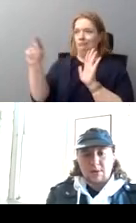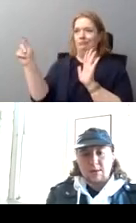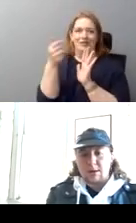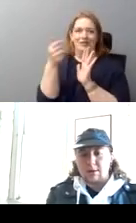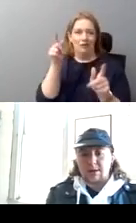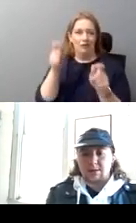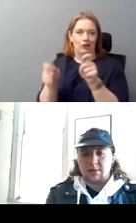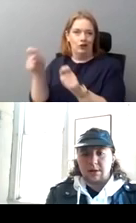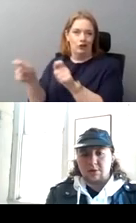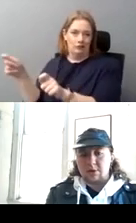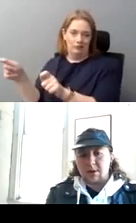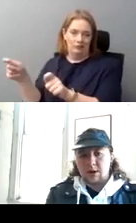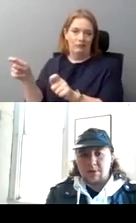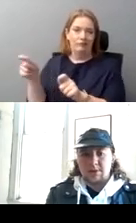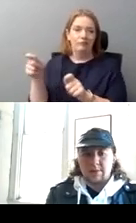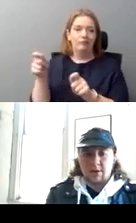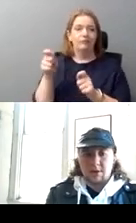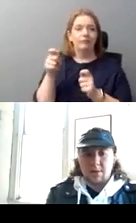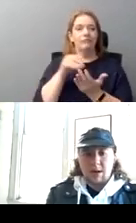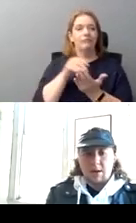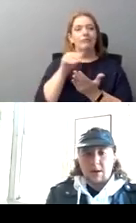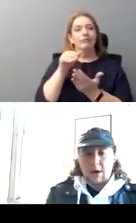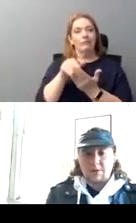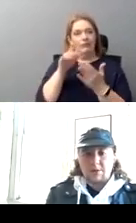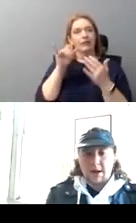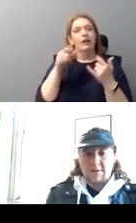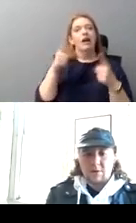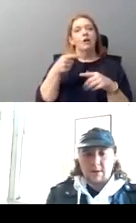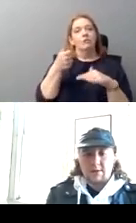likely undertaken during the group's occupancy of the home, the house survived earthquakes and